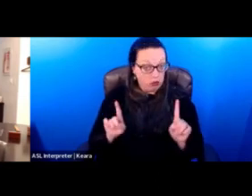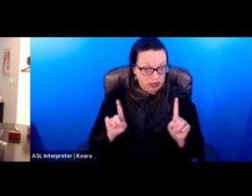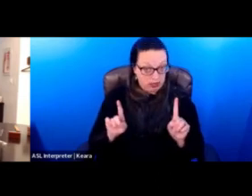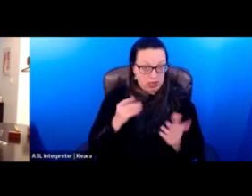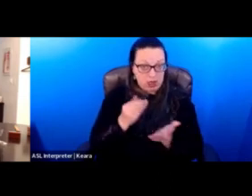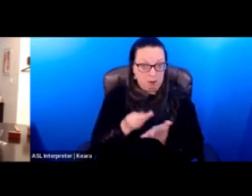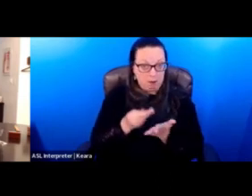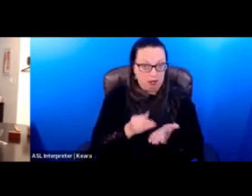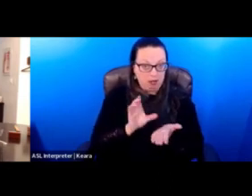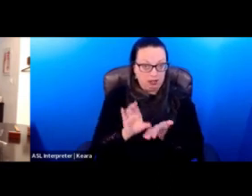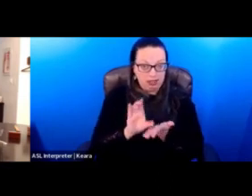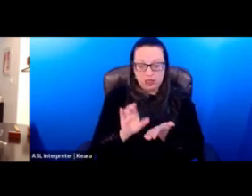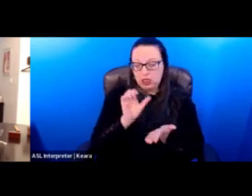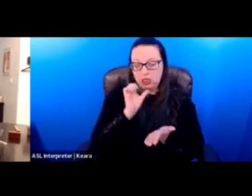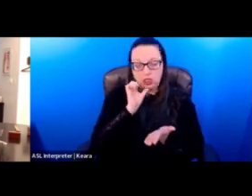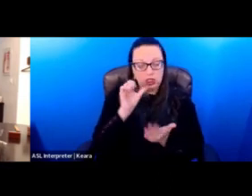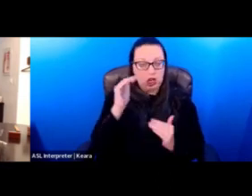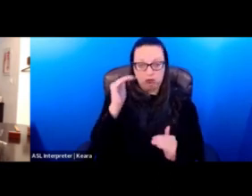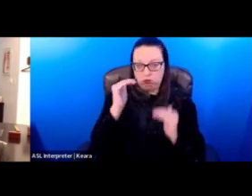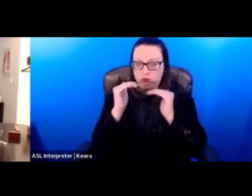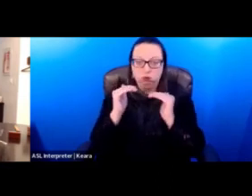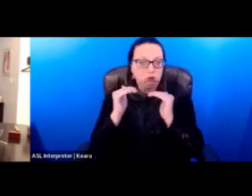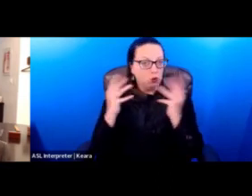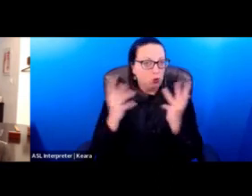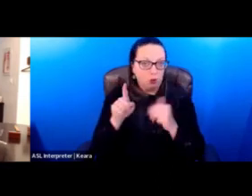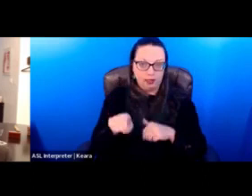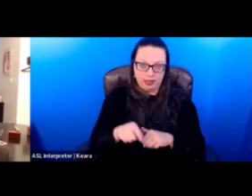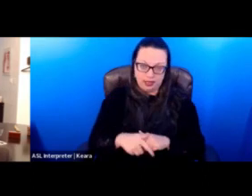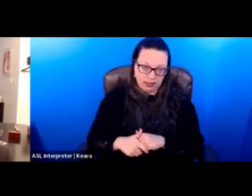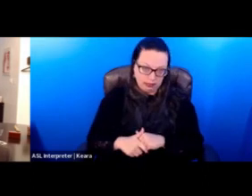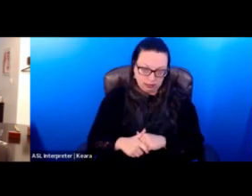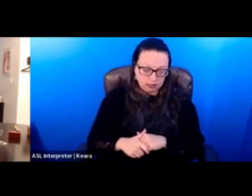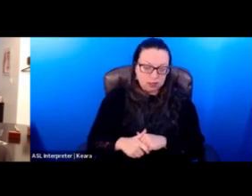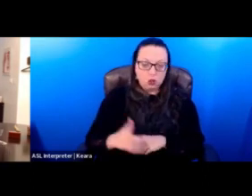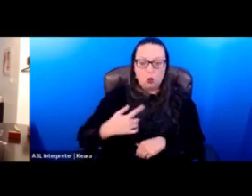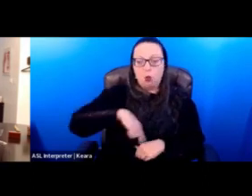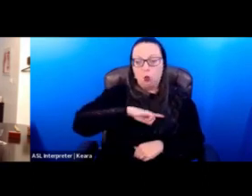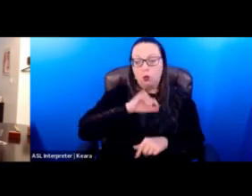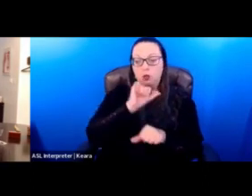is just not even close to what it needs to be. And so we work collaboratively with the Indian